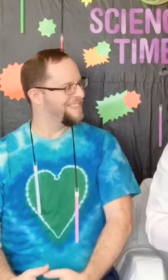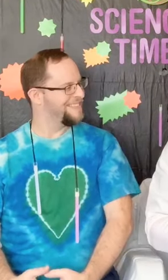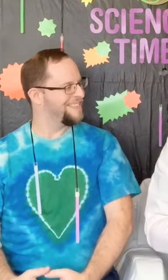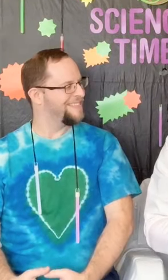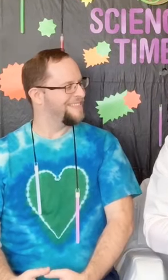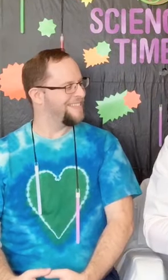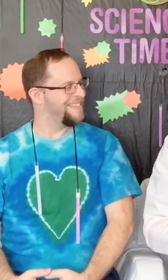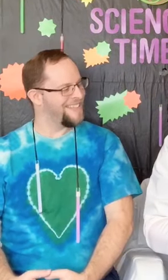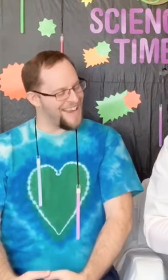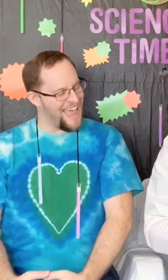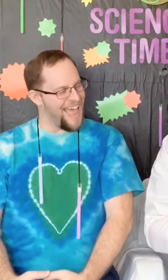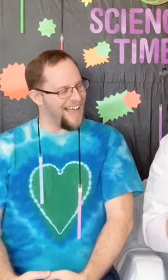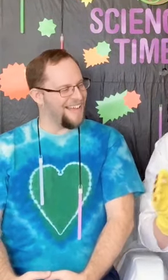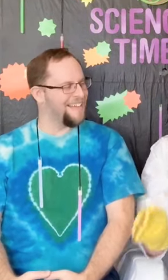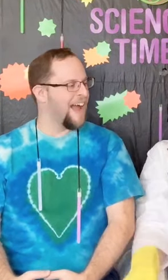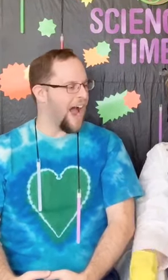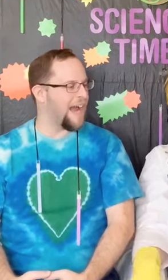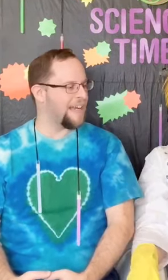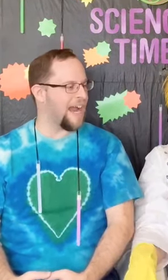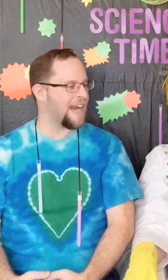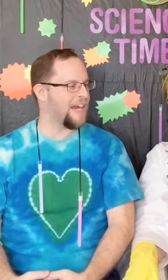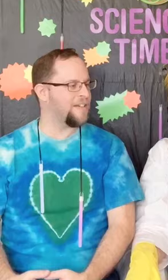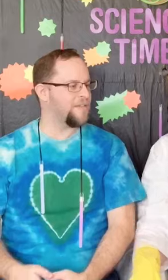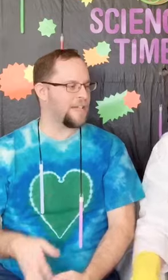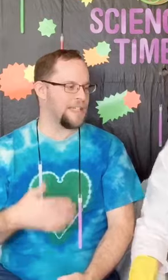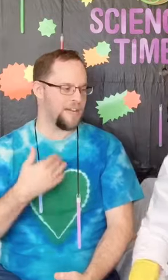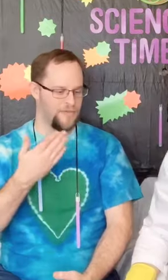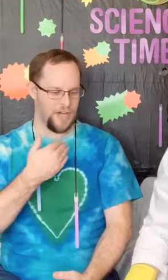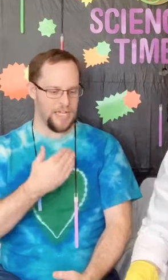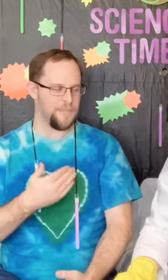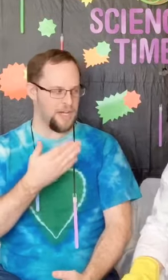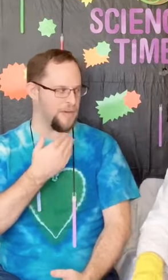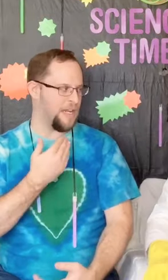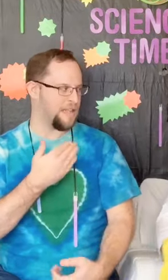fun science experiment. Because I forgot to brush my teeth this